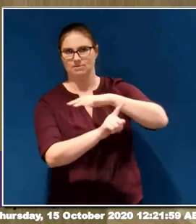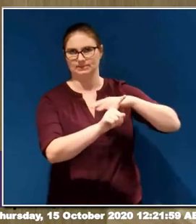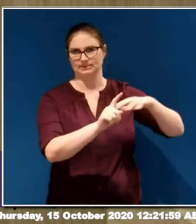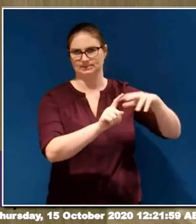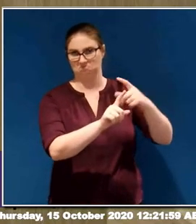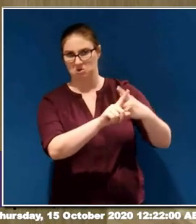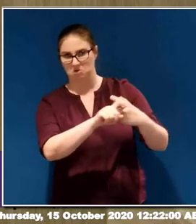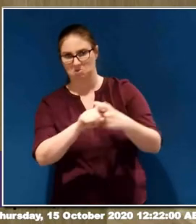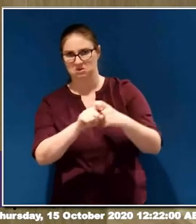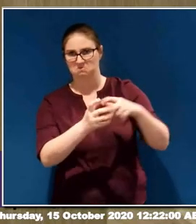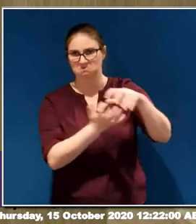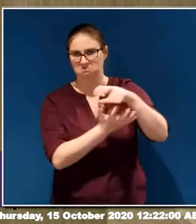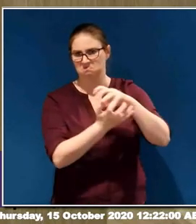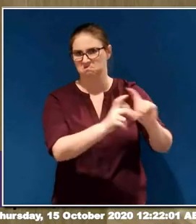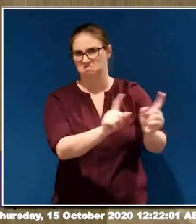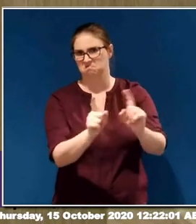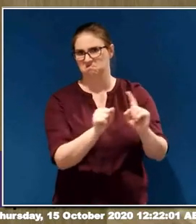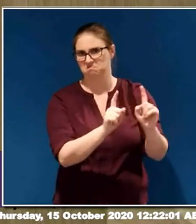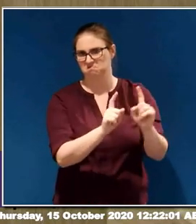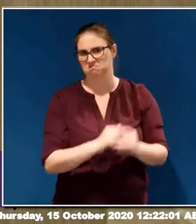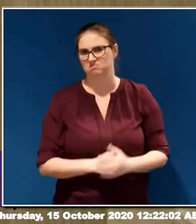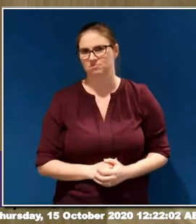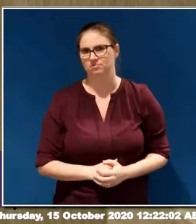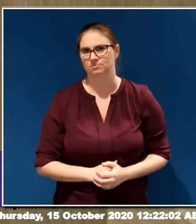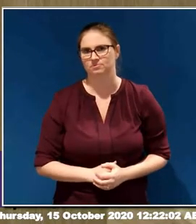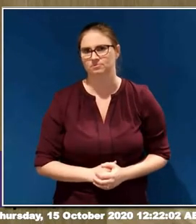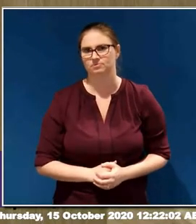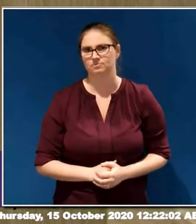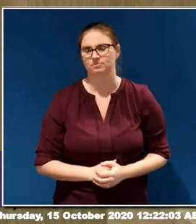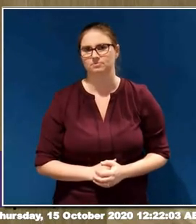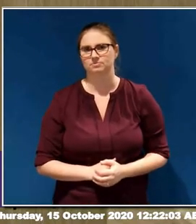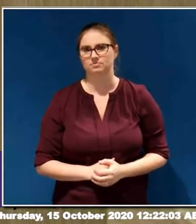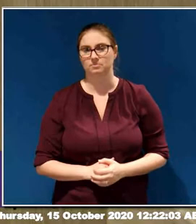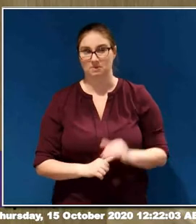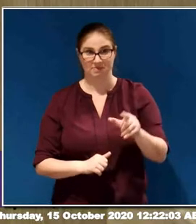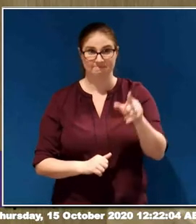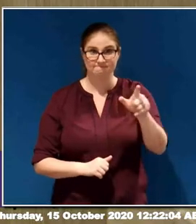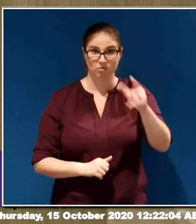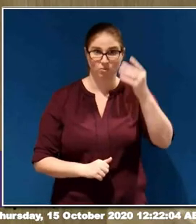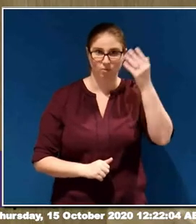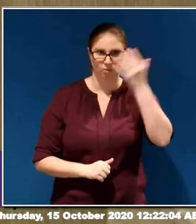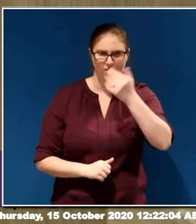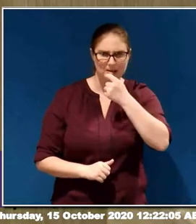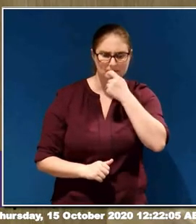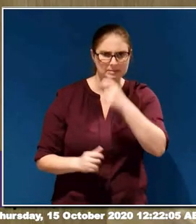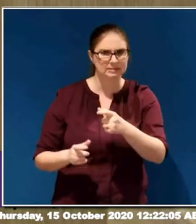If they are having difficulty with the student for a range of reasons, and I